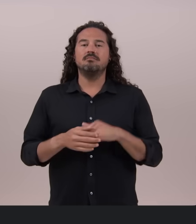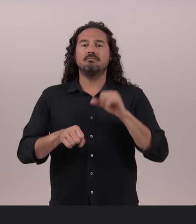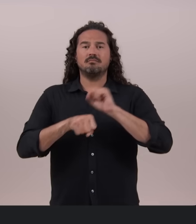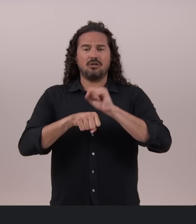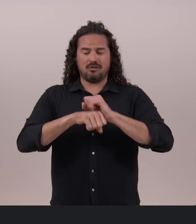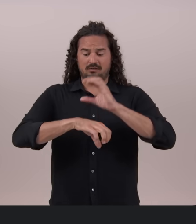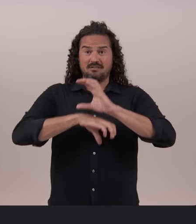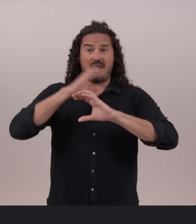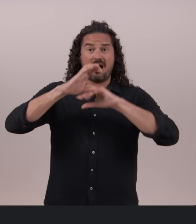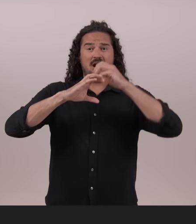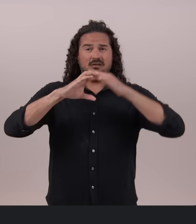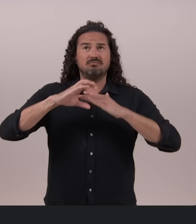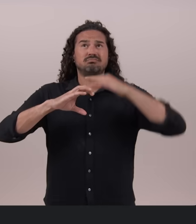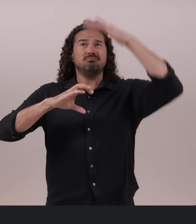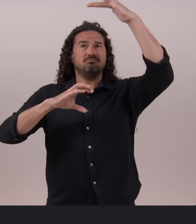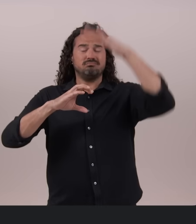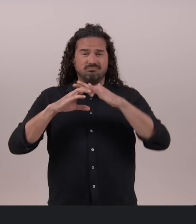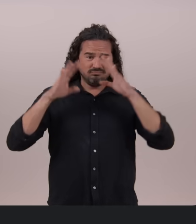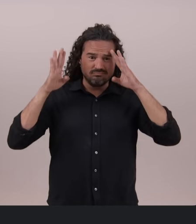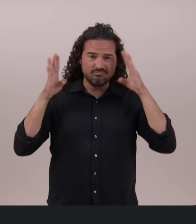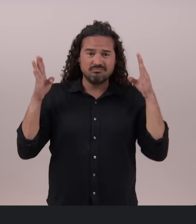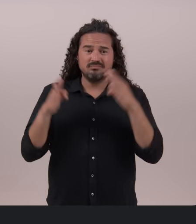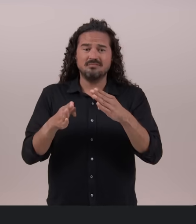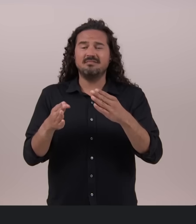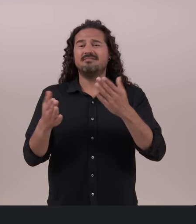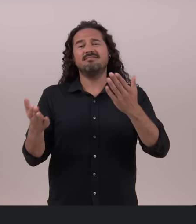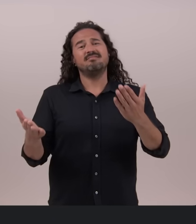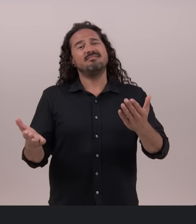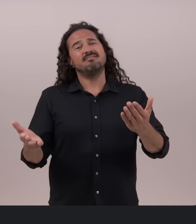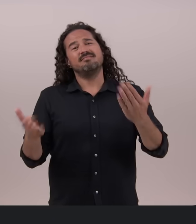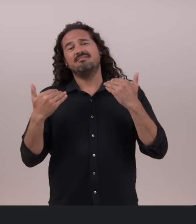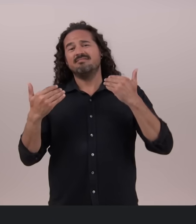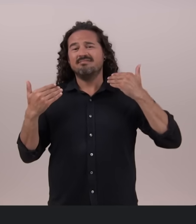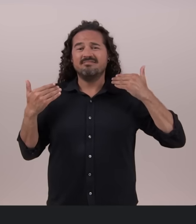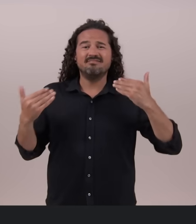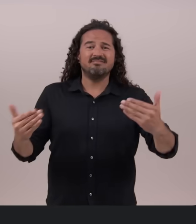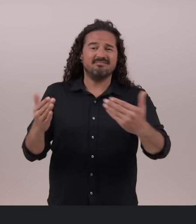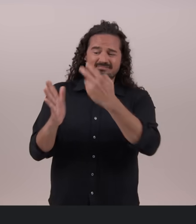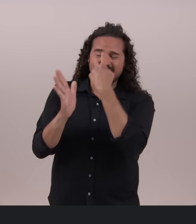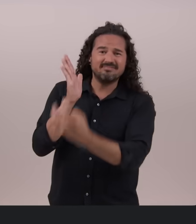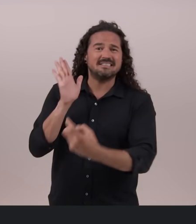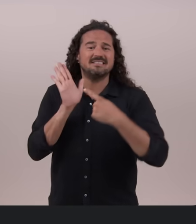So let's jump into some demos and keep the launches rolling! Please welcome Logan to the stage.